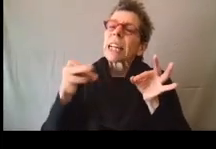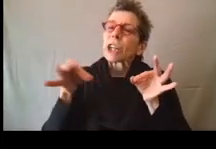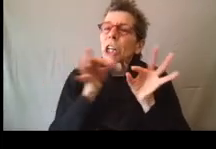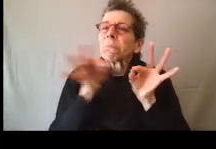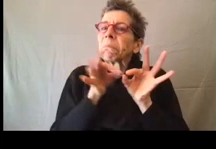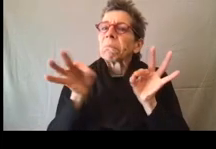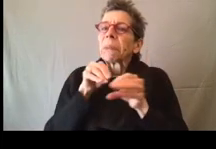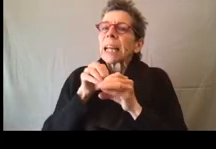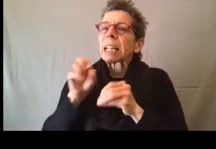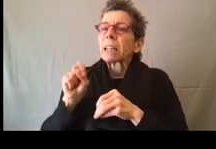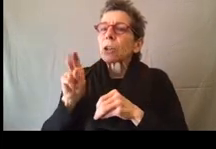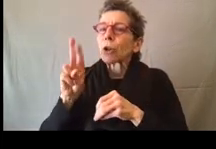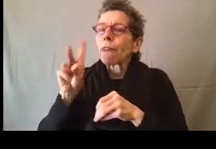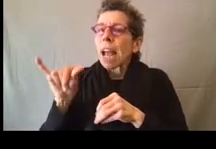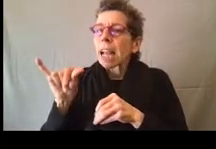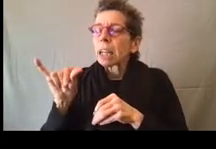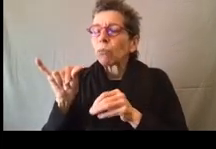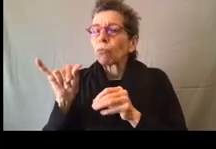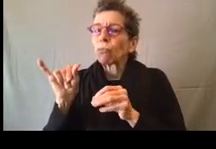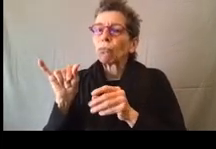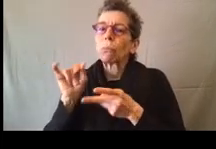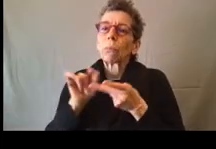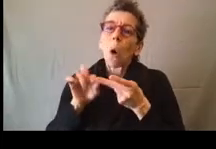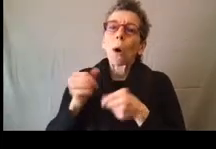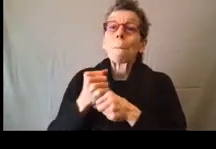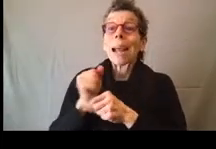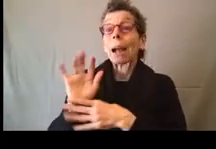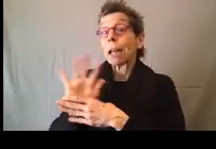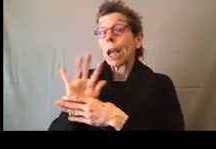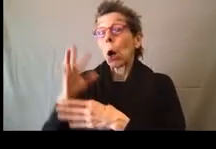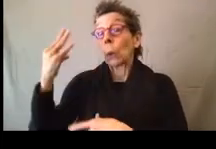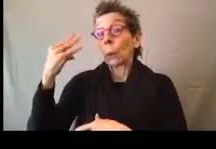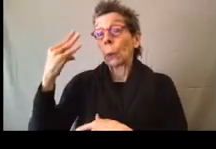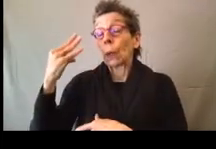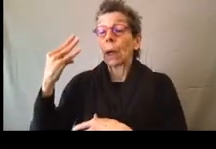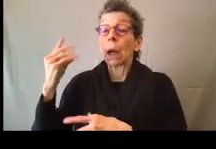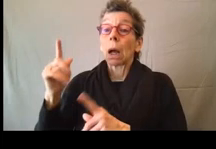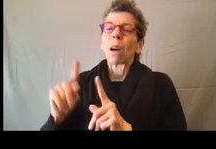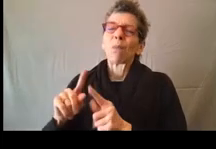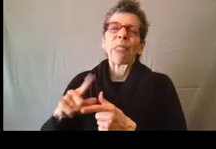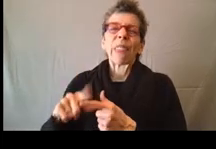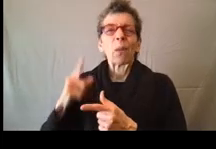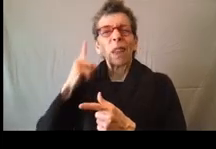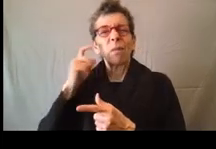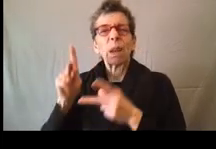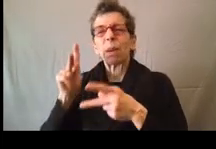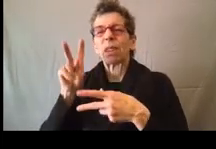survey or make a video of it. But then thinking people probably skip those lines and jump